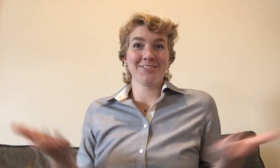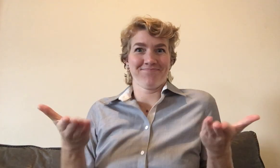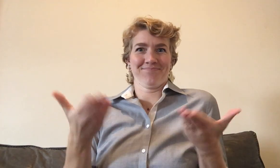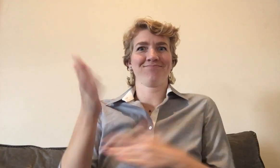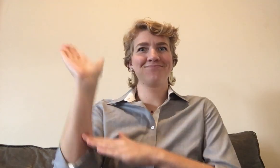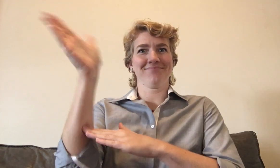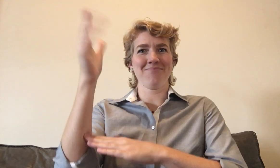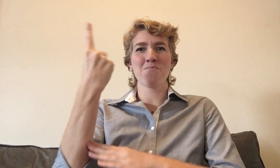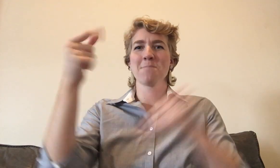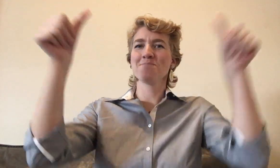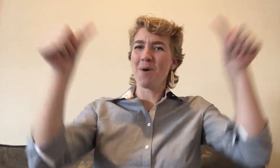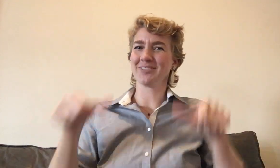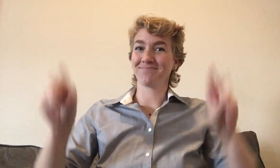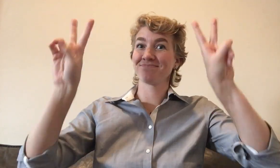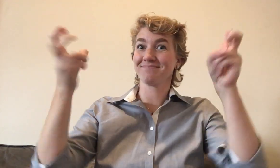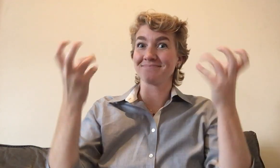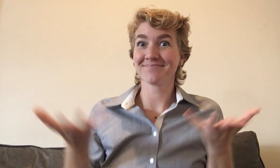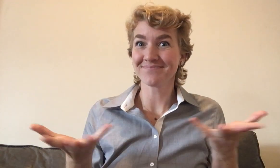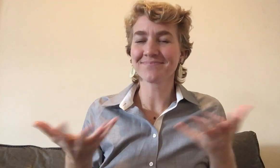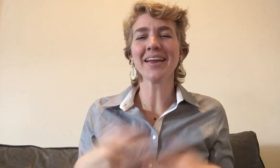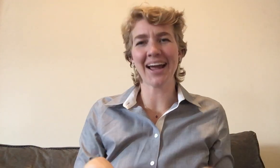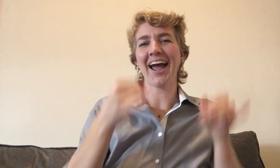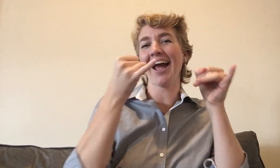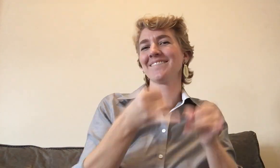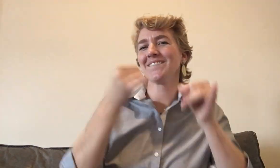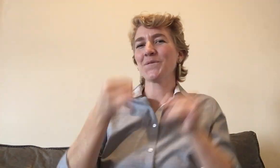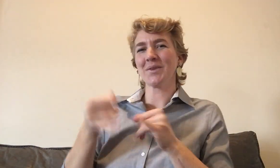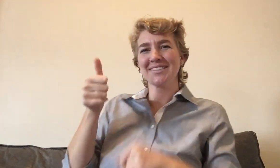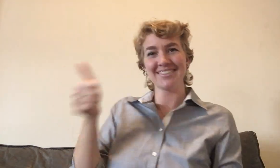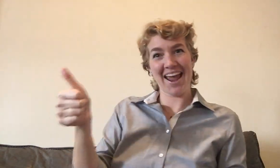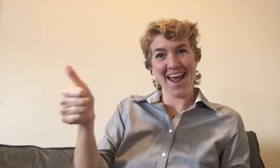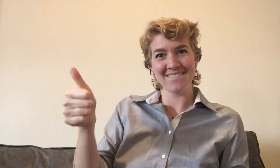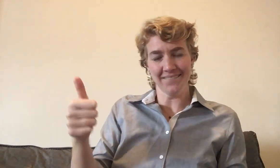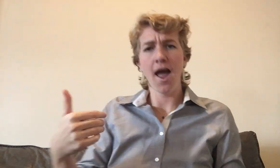I'm presenting a poster, "Individually SELF: